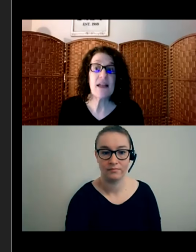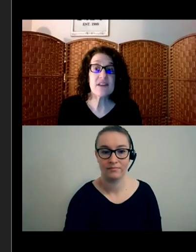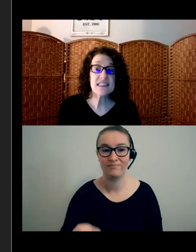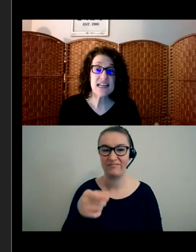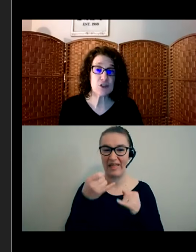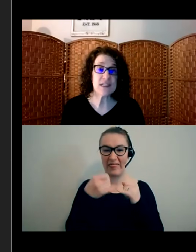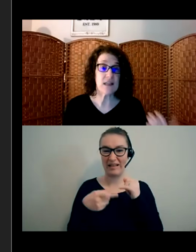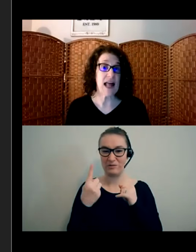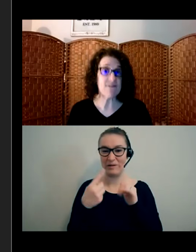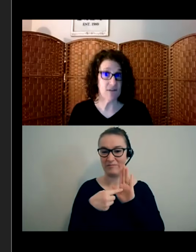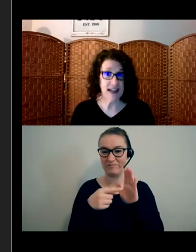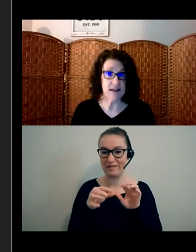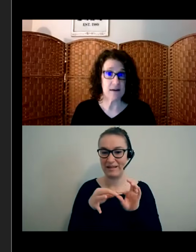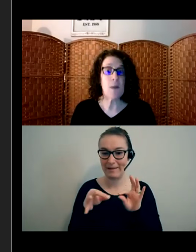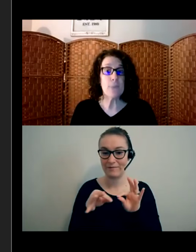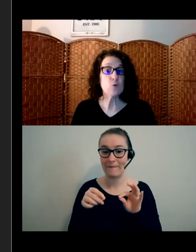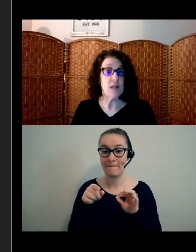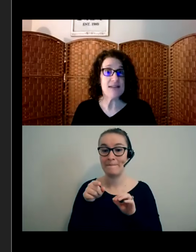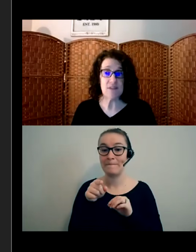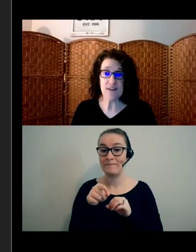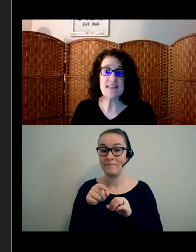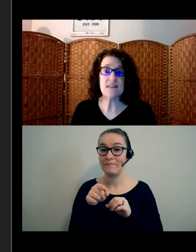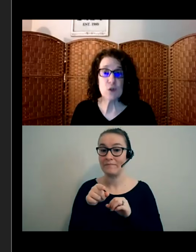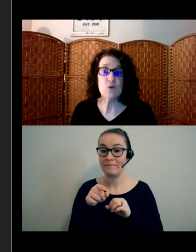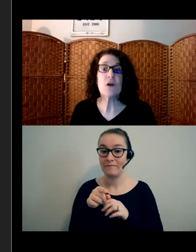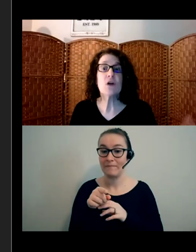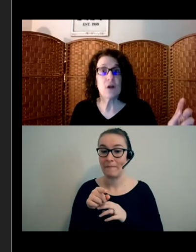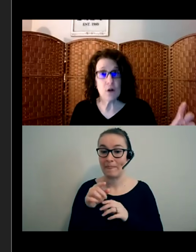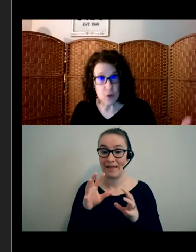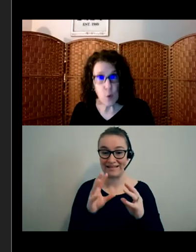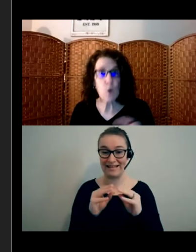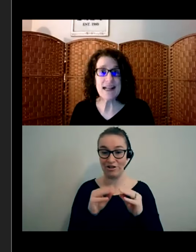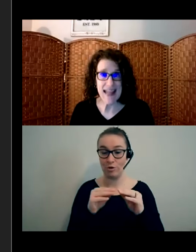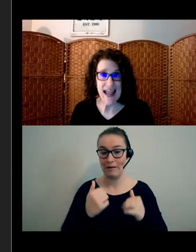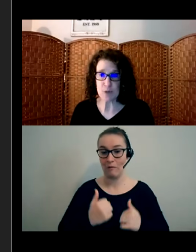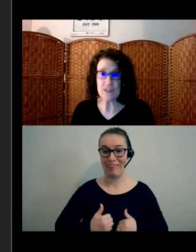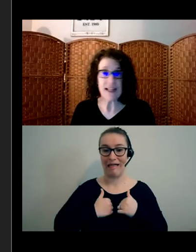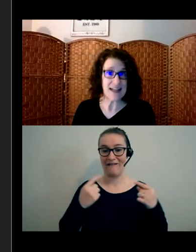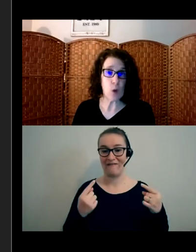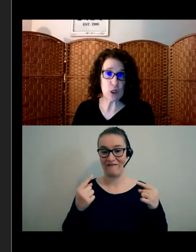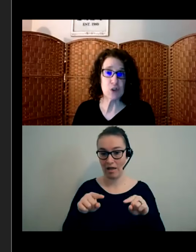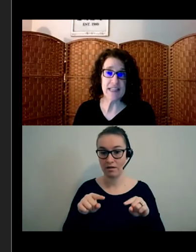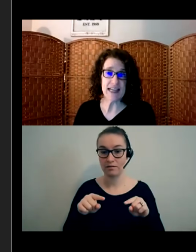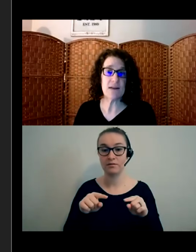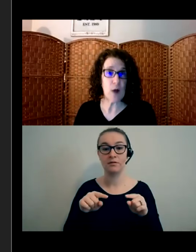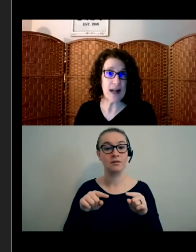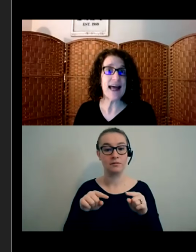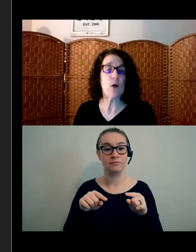This session is a live event. Most live events use scrolling captions, and that's what you'll see right now